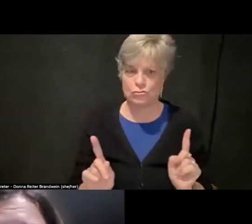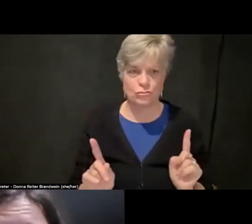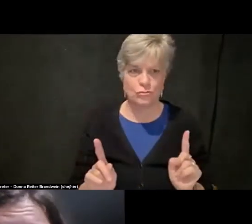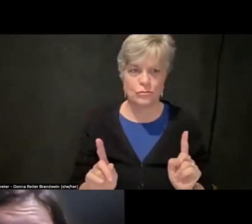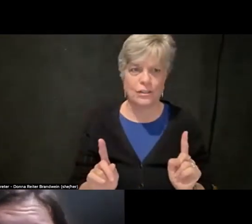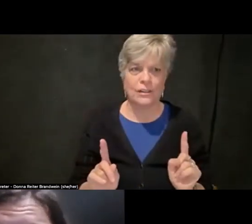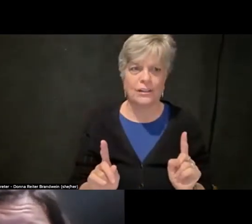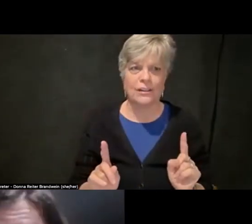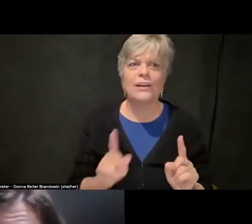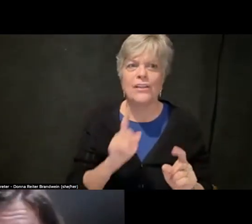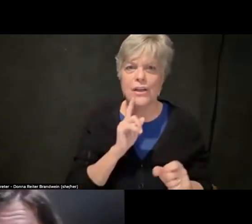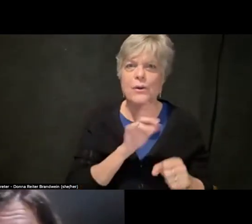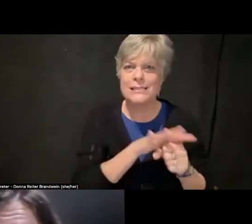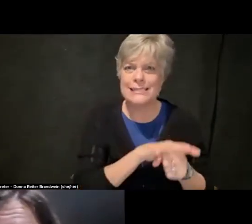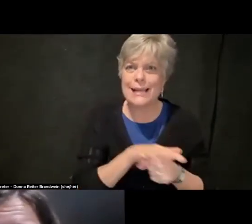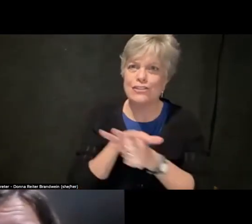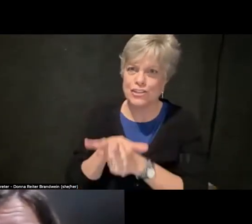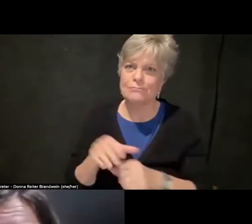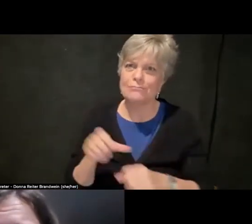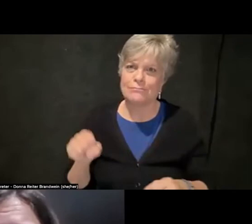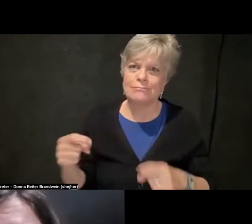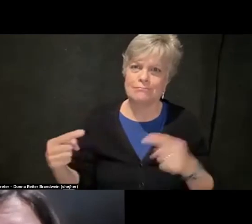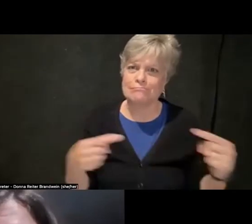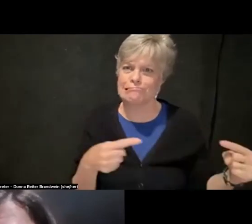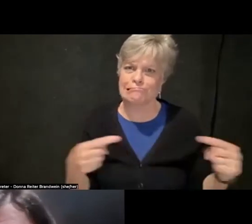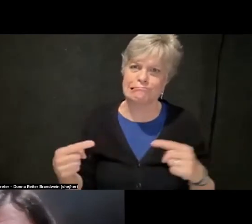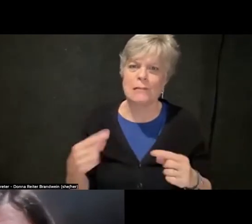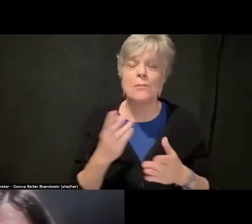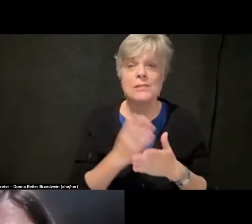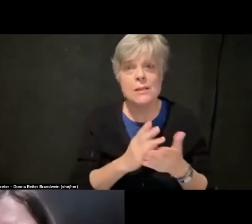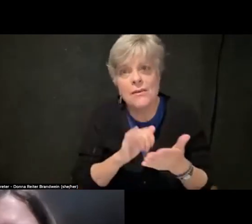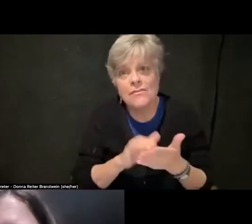but I think some of that tension is beneficial to push us forward